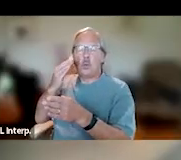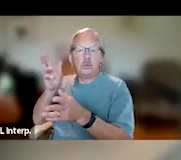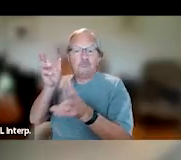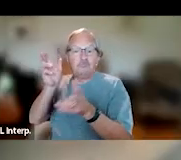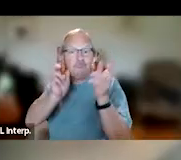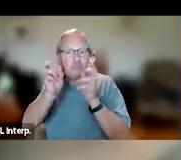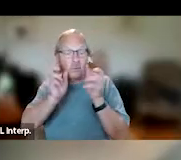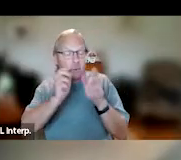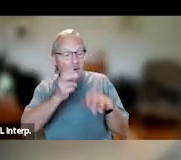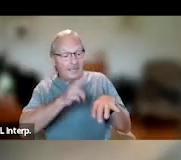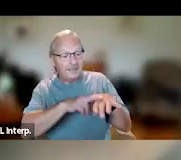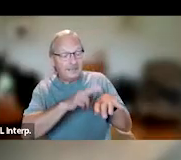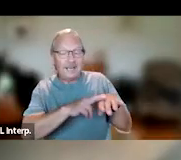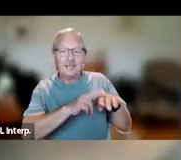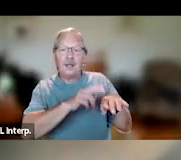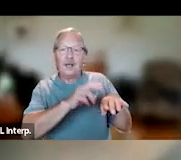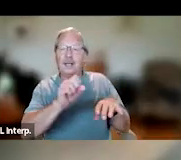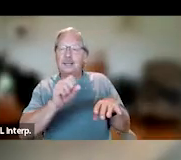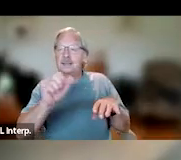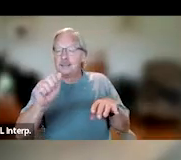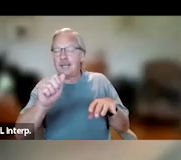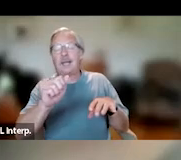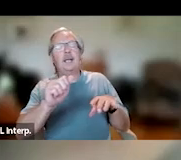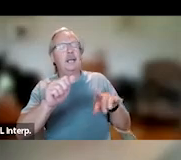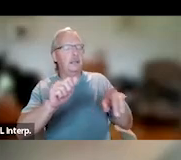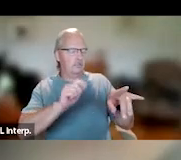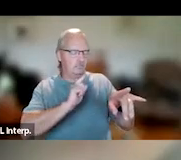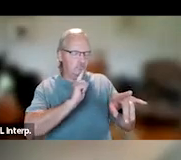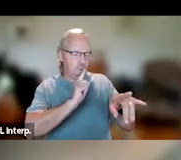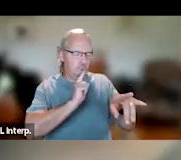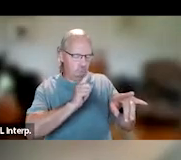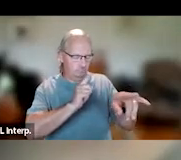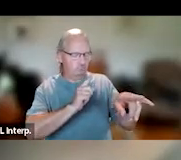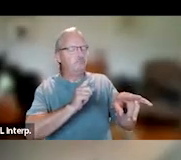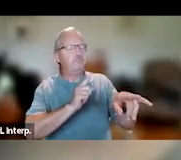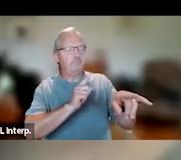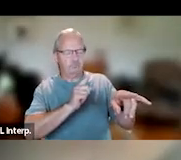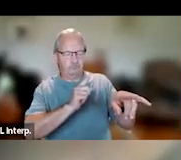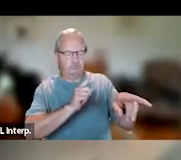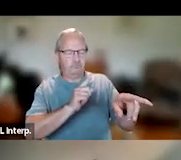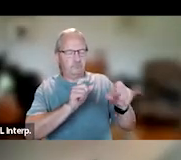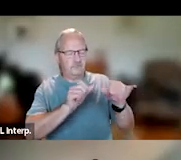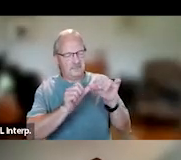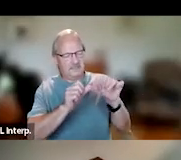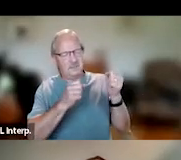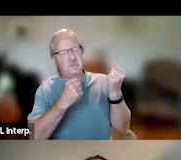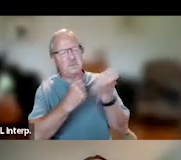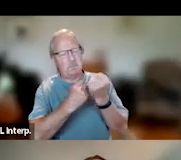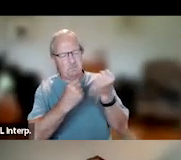and regional SSA and DDS partners that they are absolutely still gonna be supportive of those on the ground doing the SOAR work